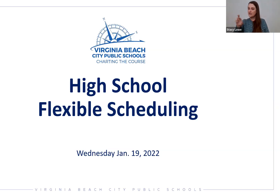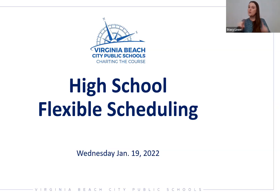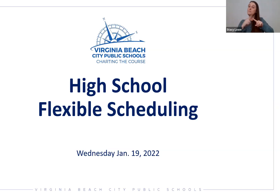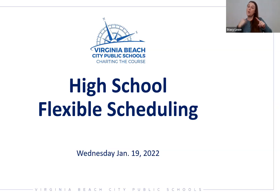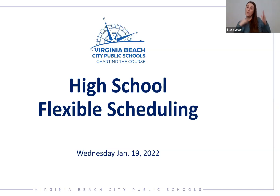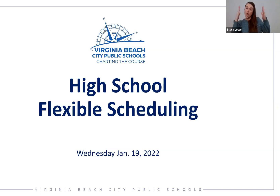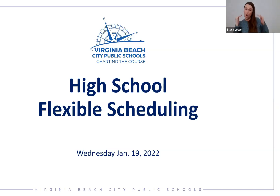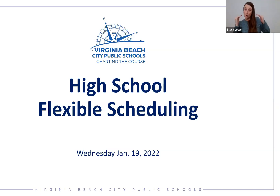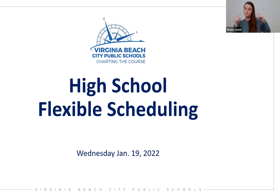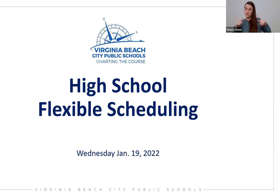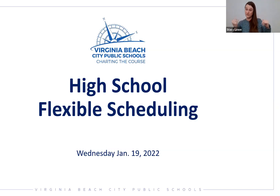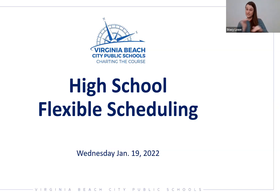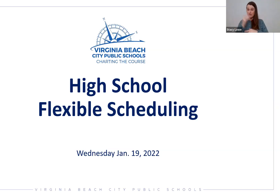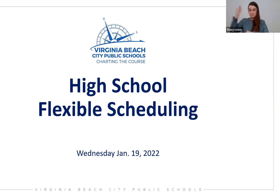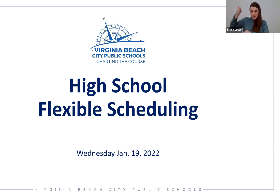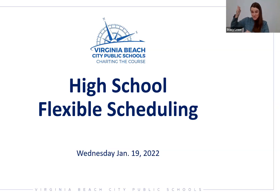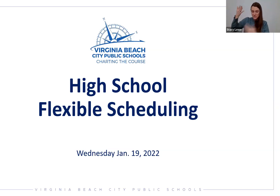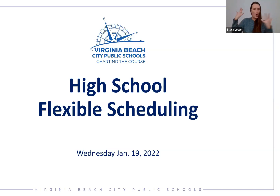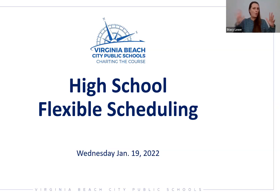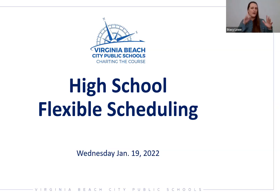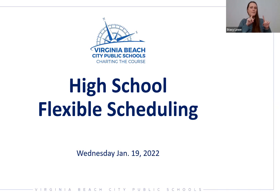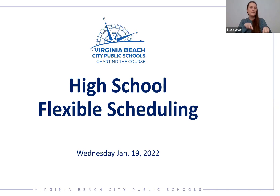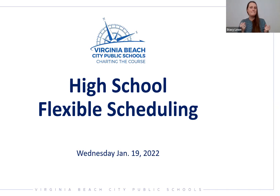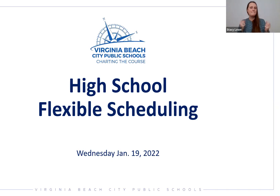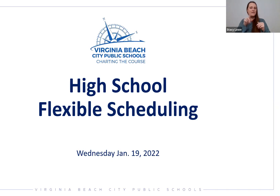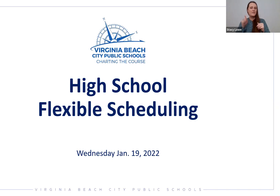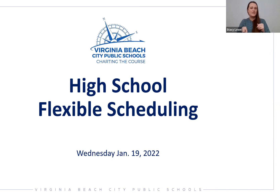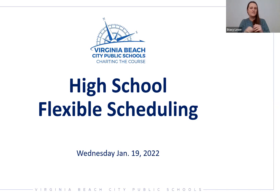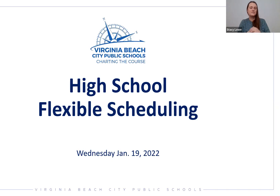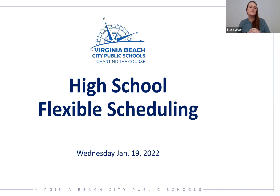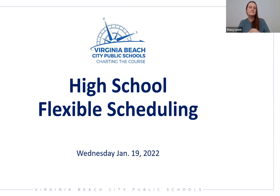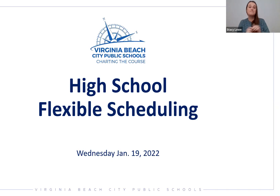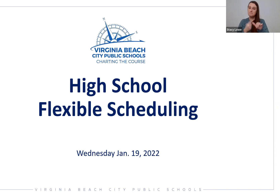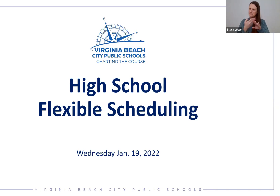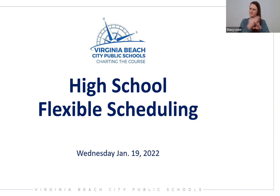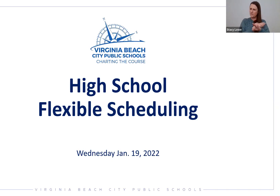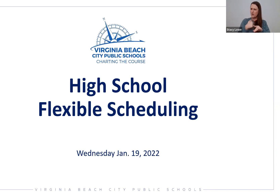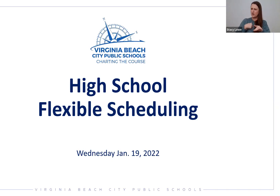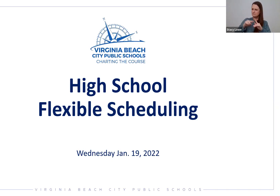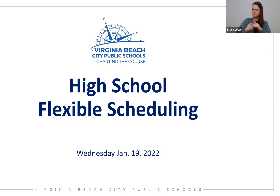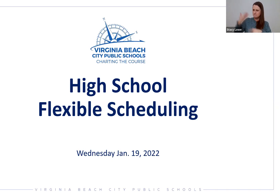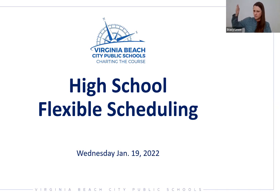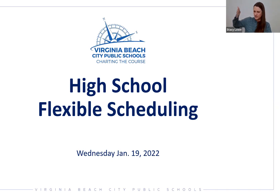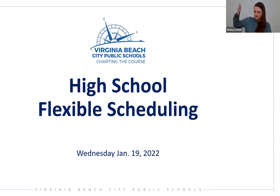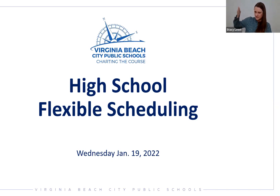the presentation for example let me before i get into the presentation i want to be clear because